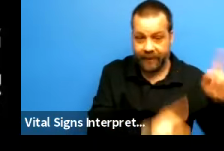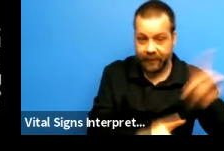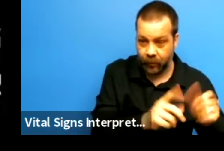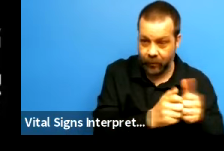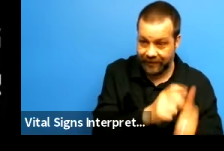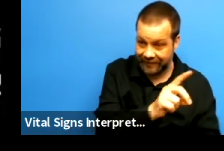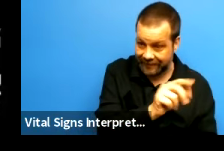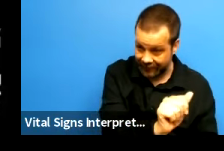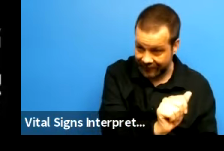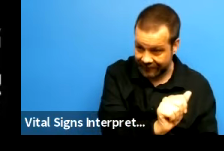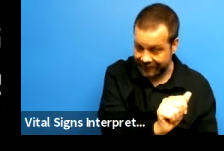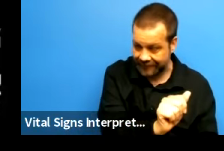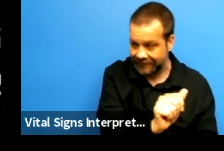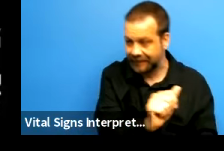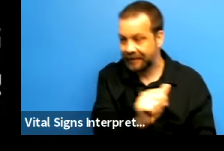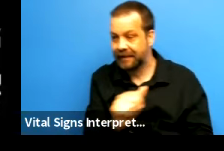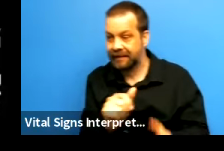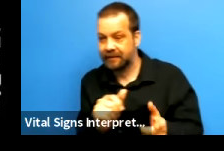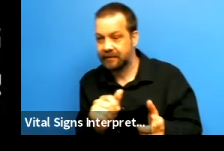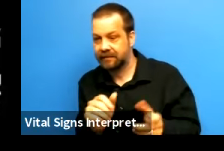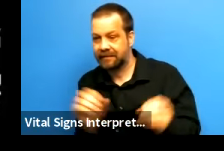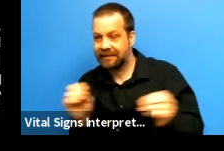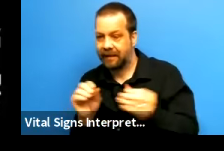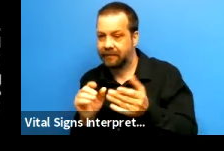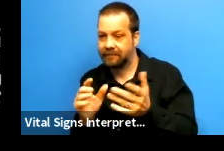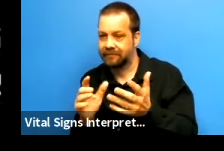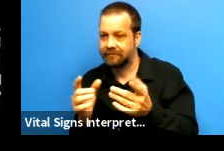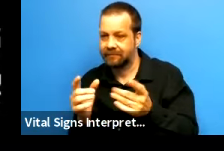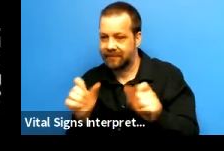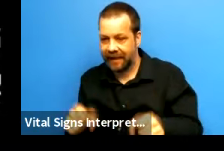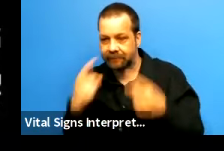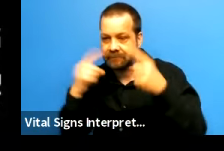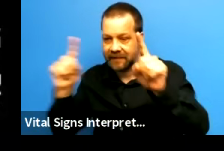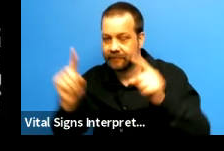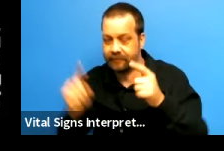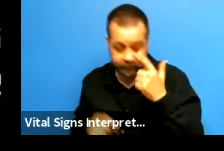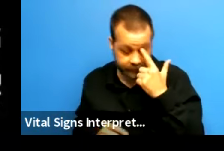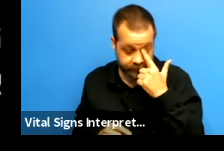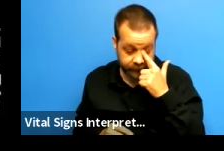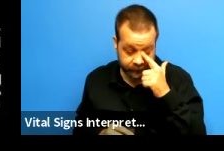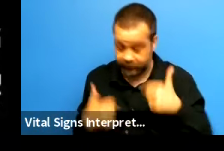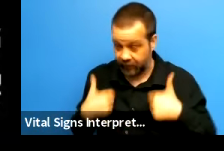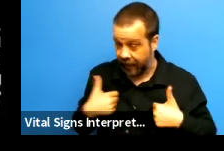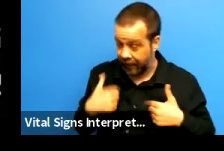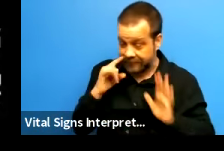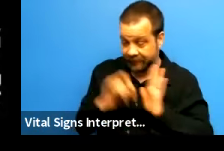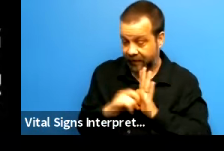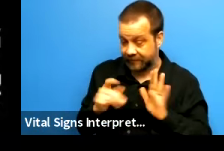I identify as a person with a disability. I use a power wheelchair. I appreciate when leadership reaches out to me